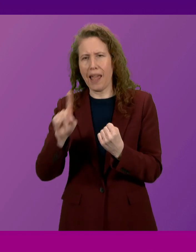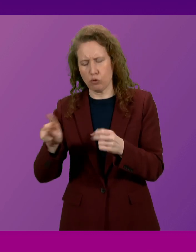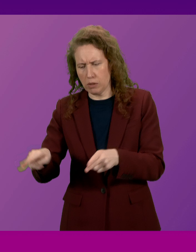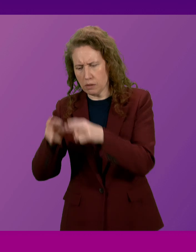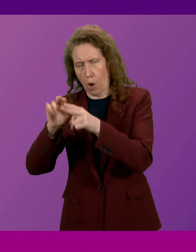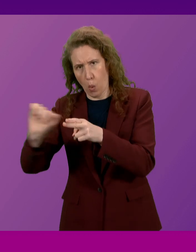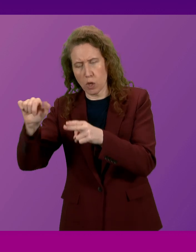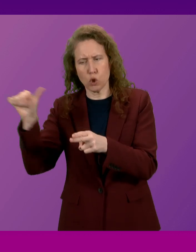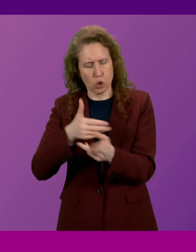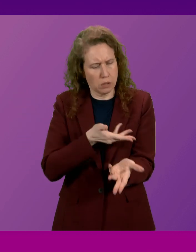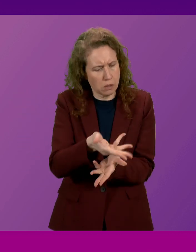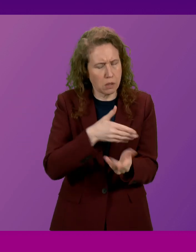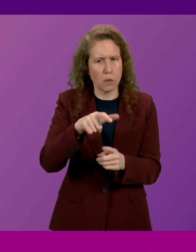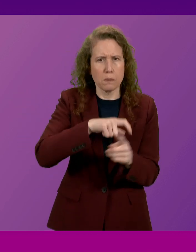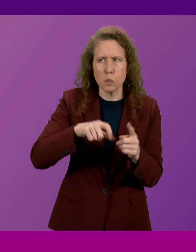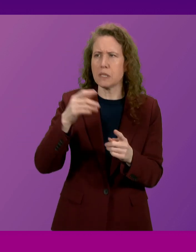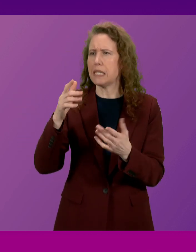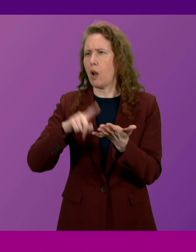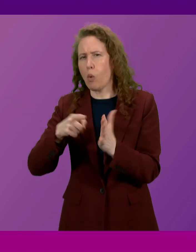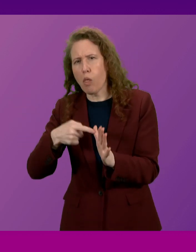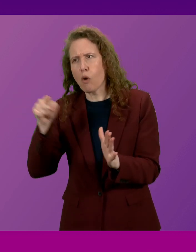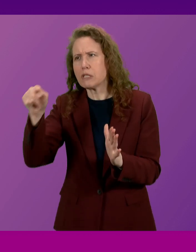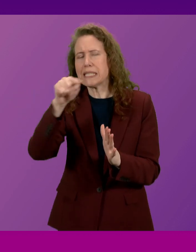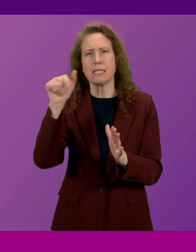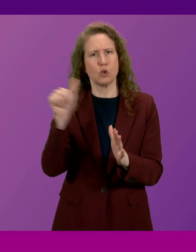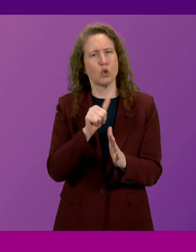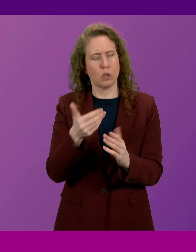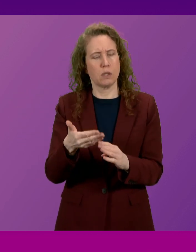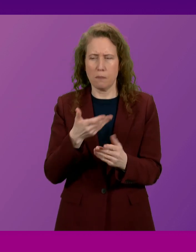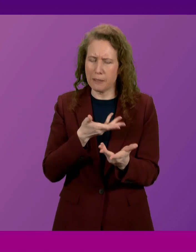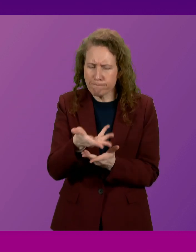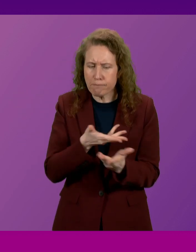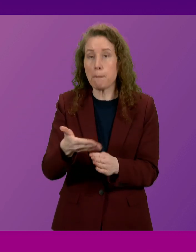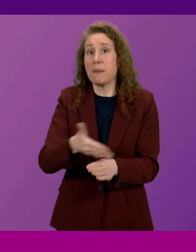statutory and local bodies regarding proposals for development before submitting applications,